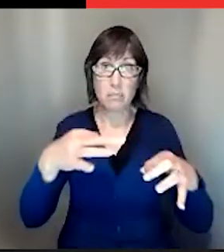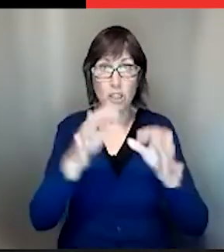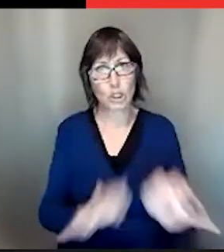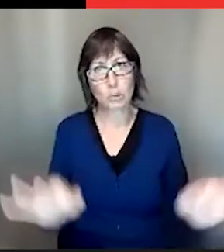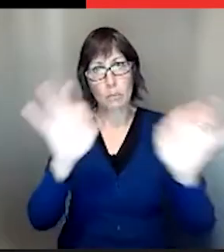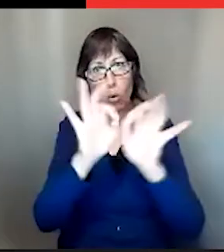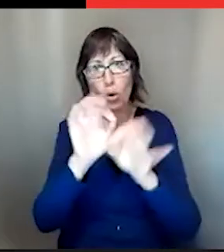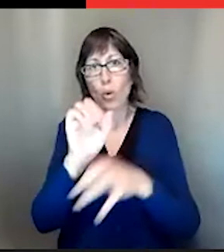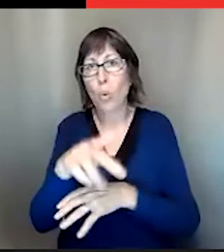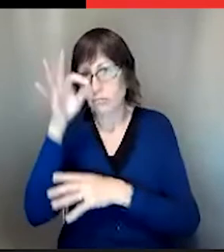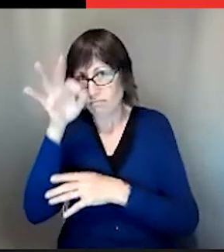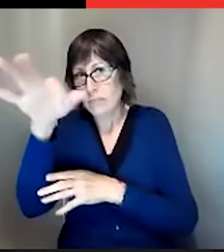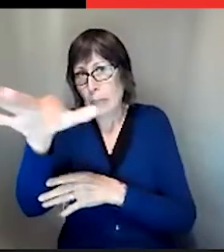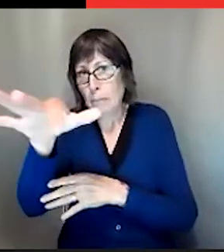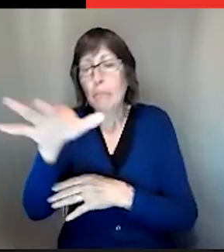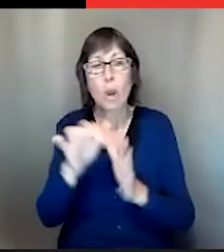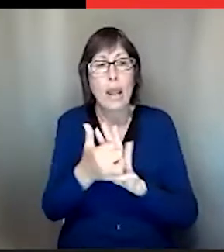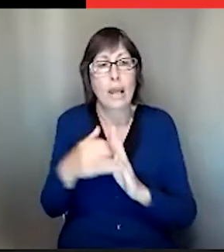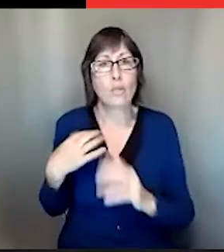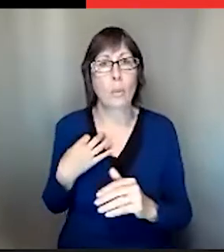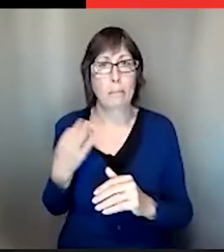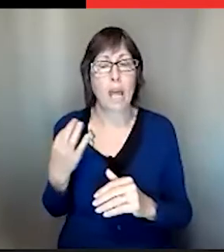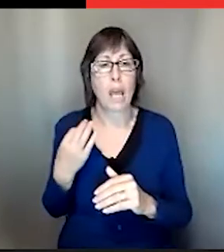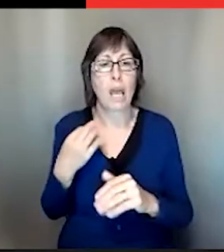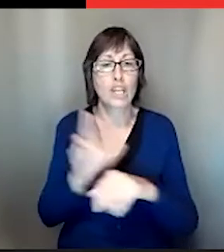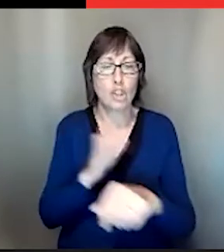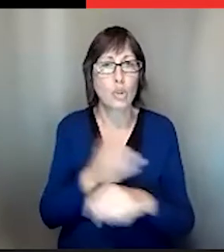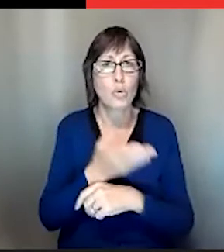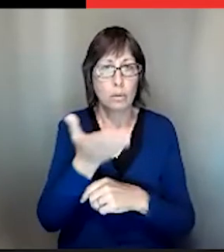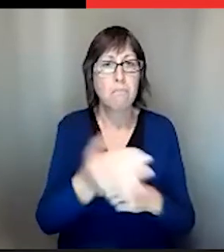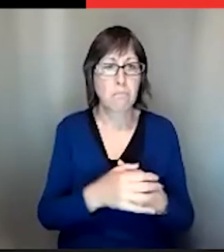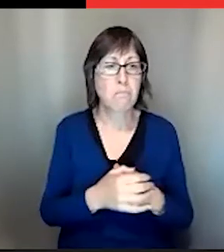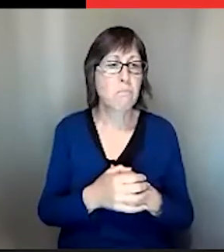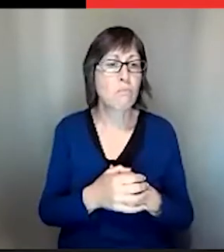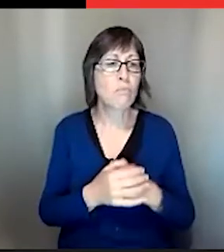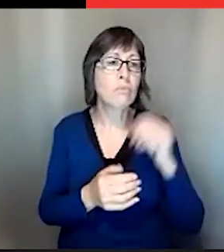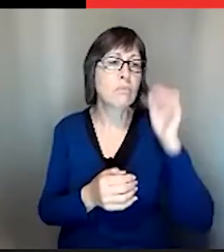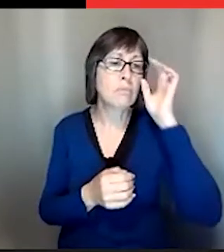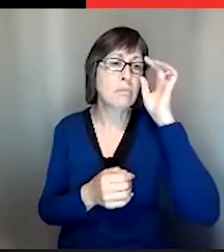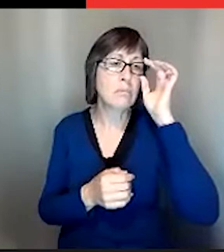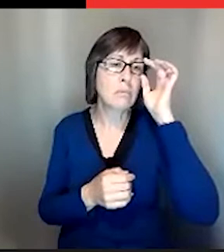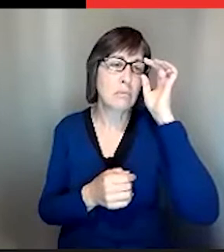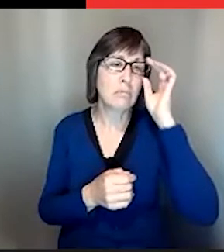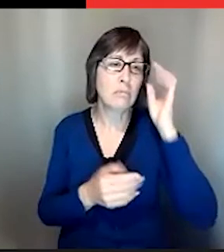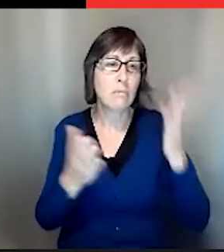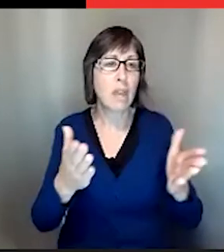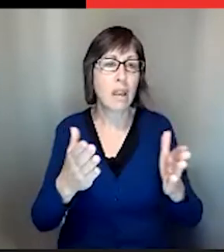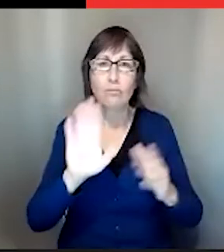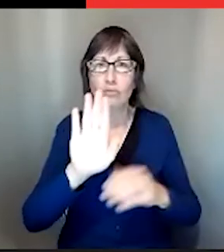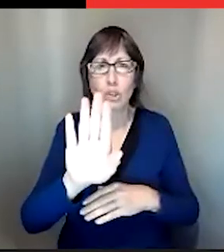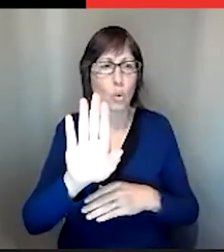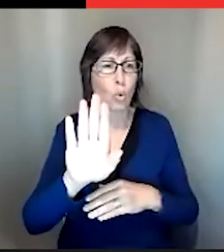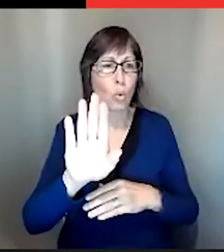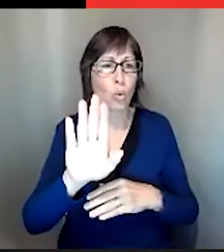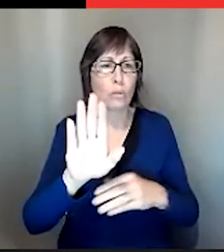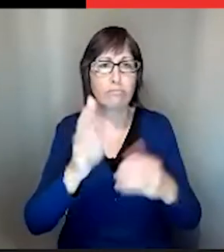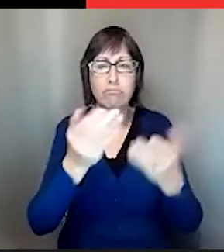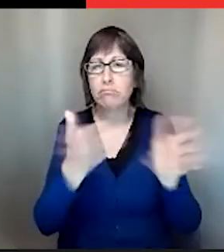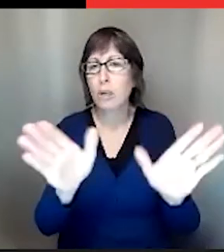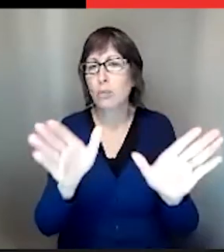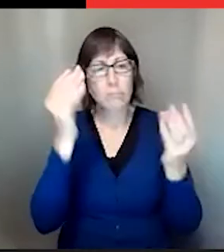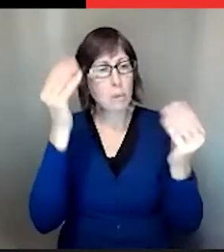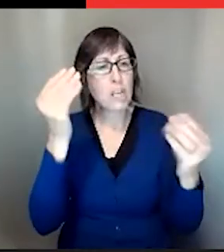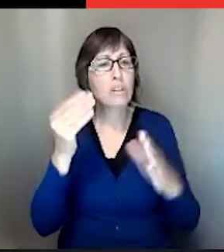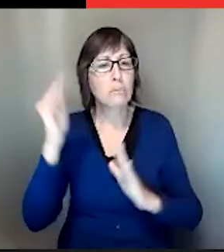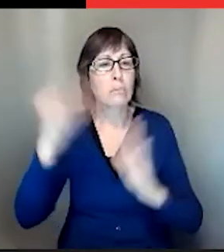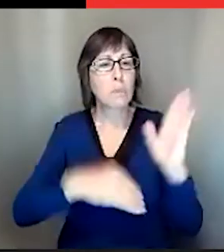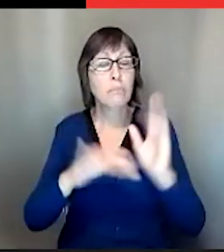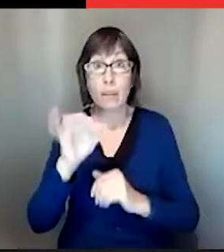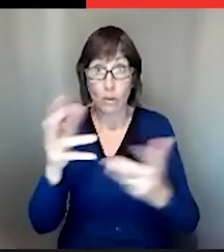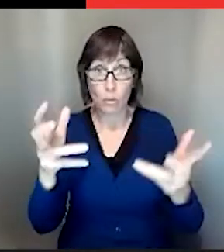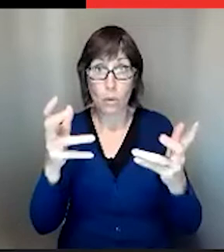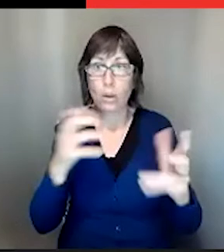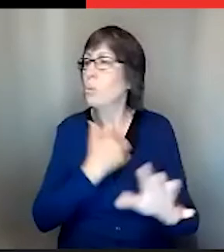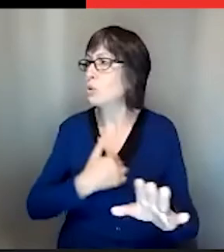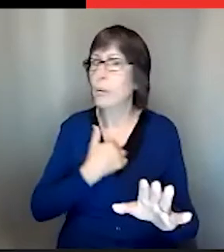I’ll just enter my details. In the contact